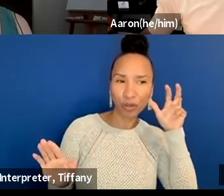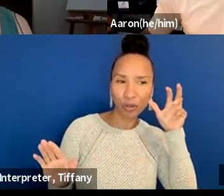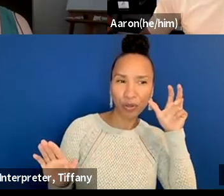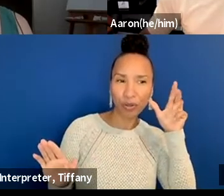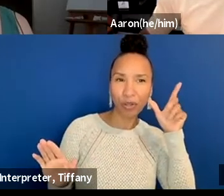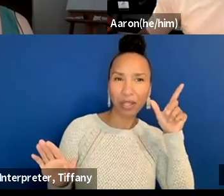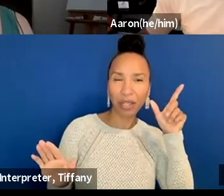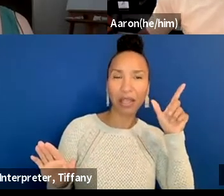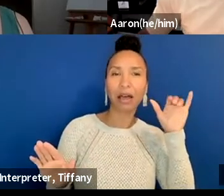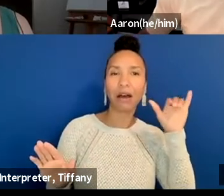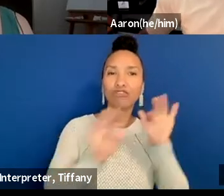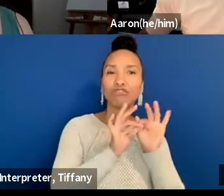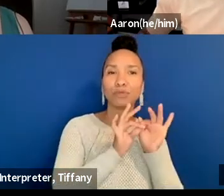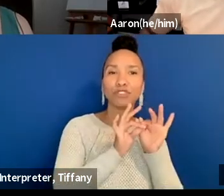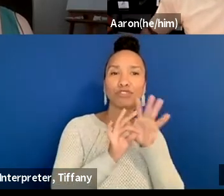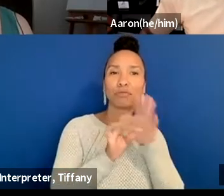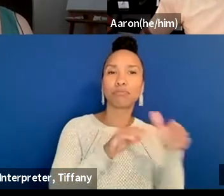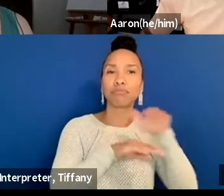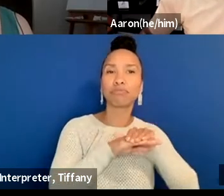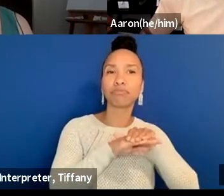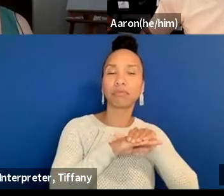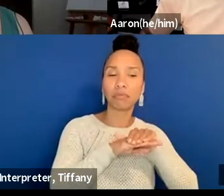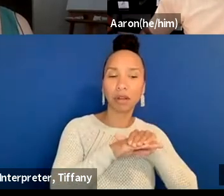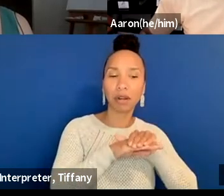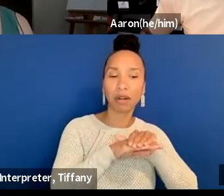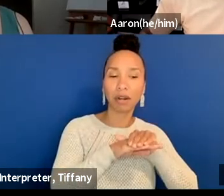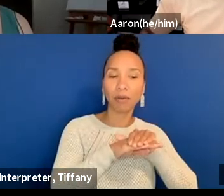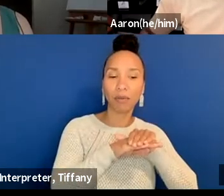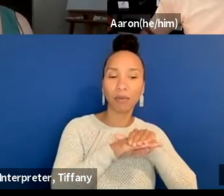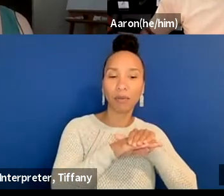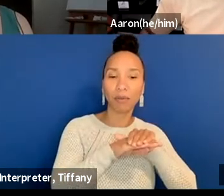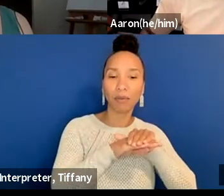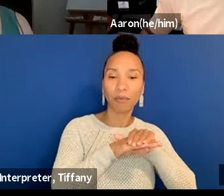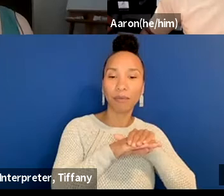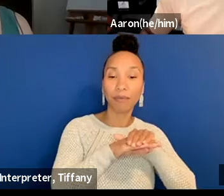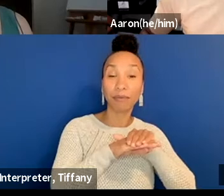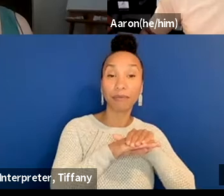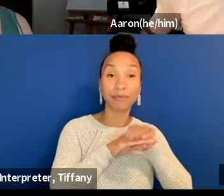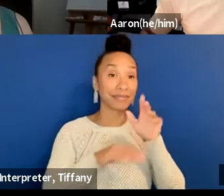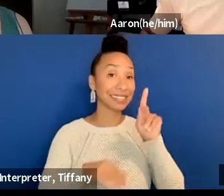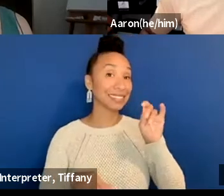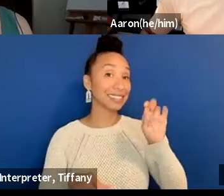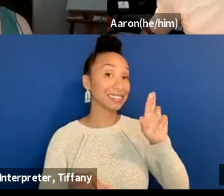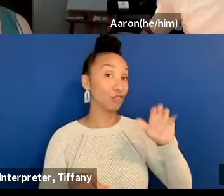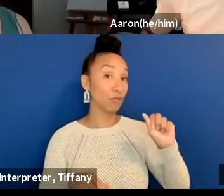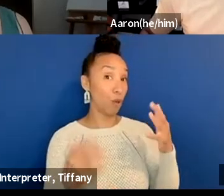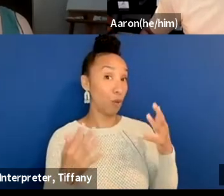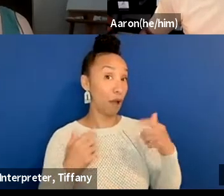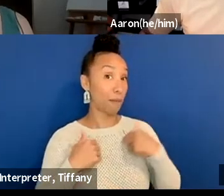Benjamin (they/them/elle): i'll finish the question because she's not not gone yet y'all I really appreciate. Benjamin (they/them/elle): Everybody holding the space for for this to happen or not happen.